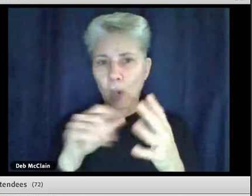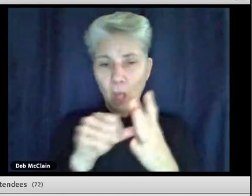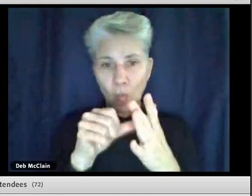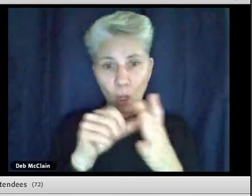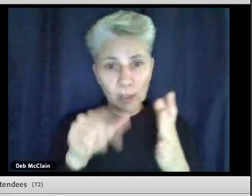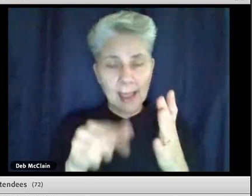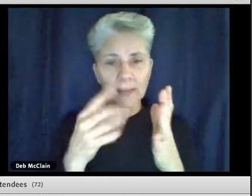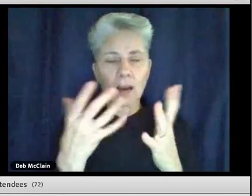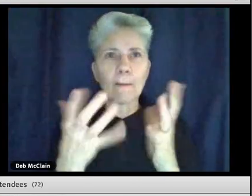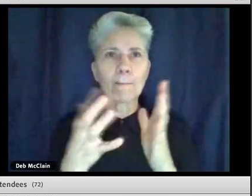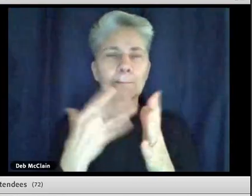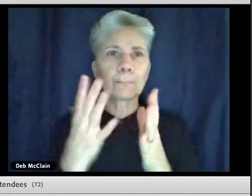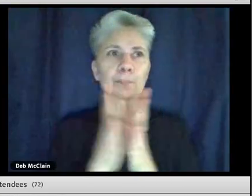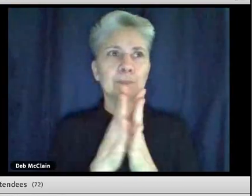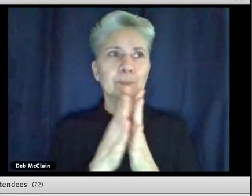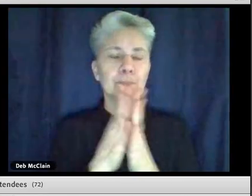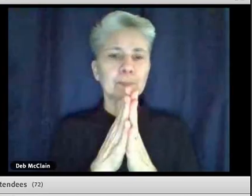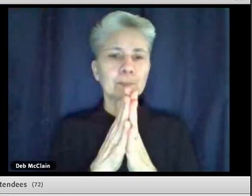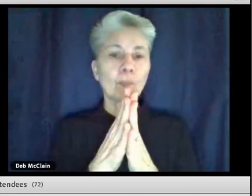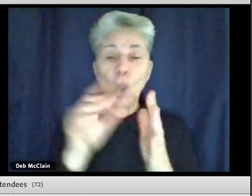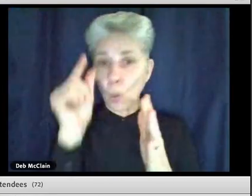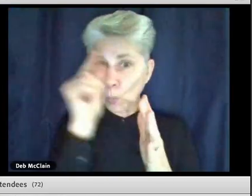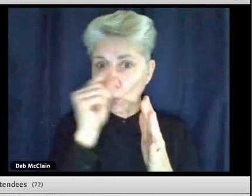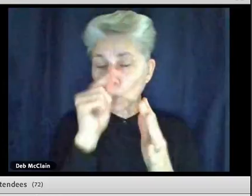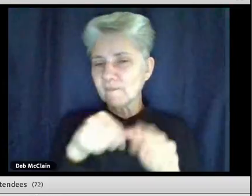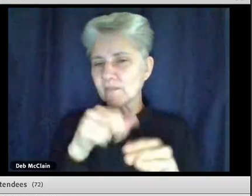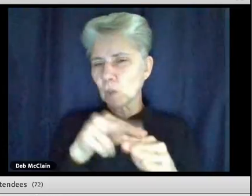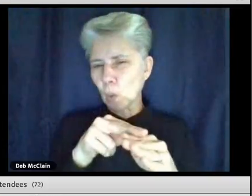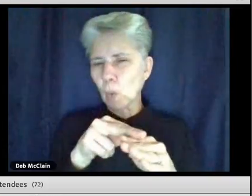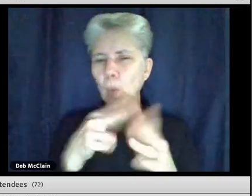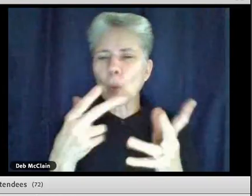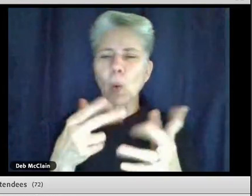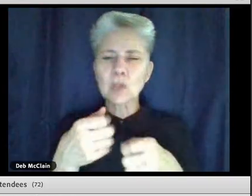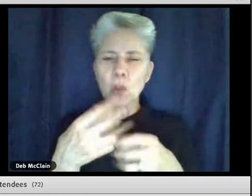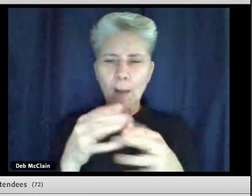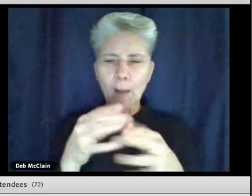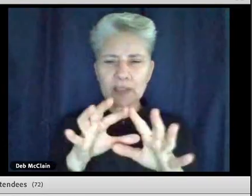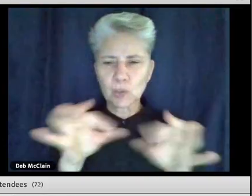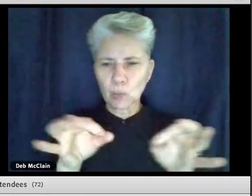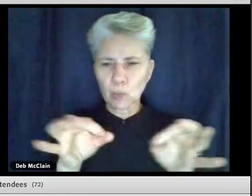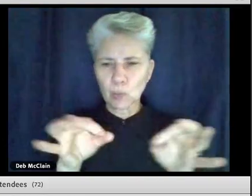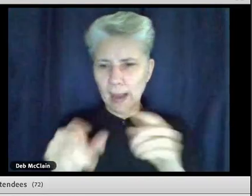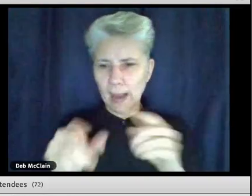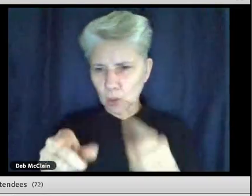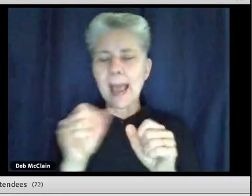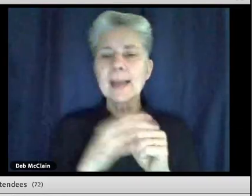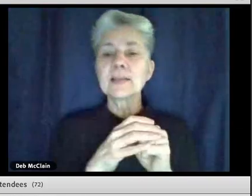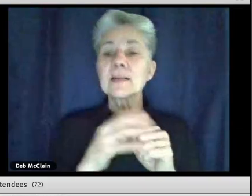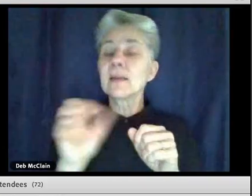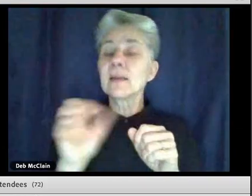Now we've got professional directories. We've got -- You can look at Google of course,